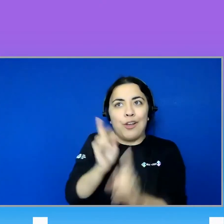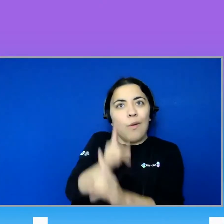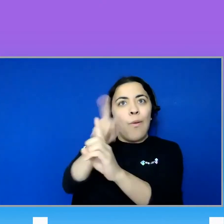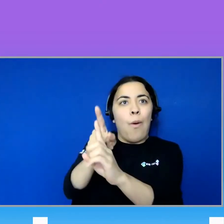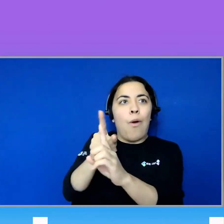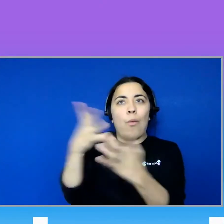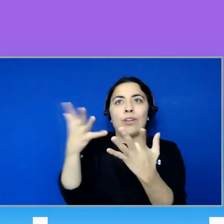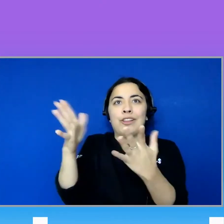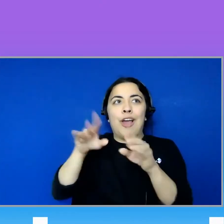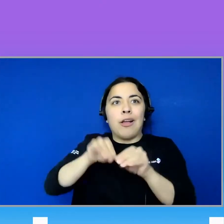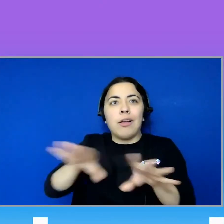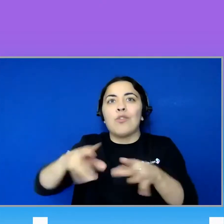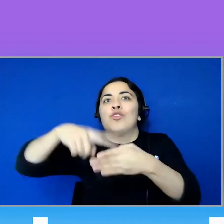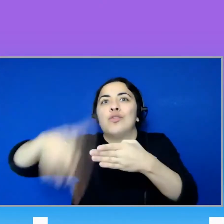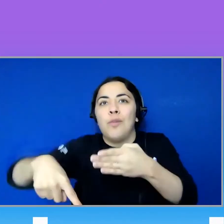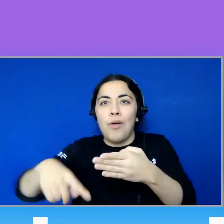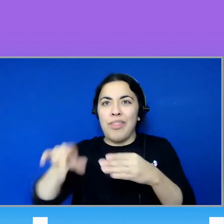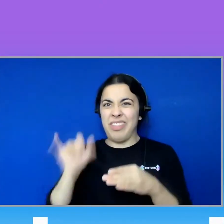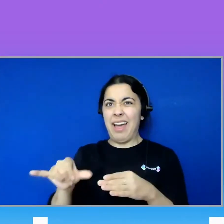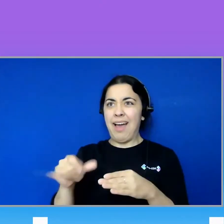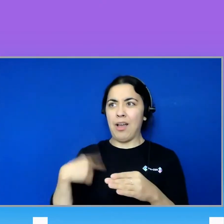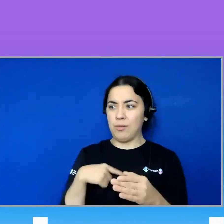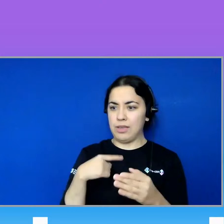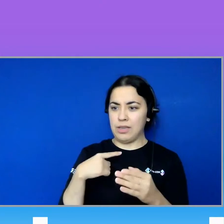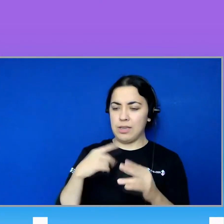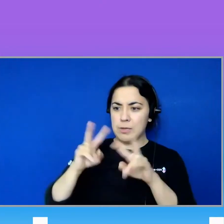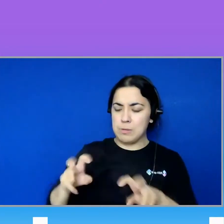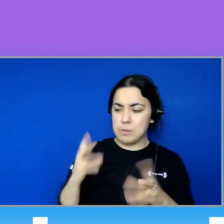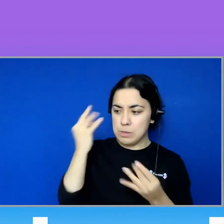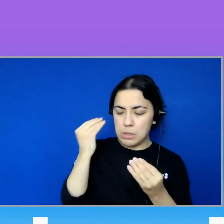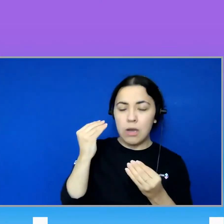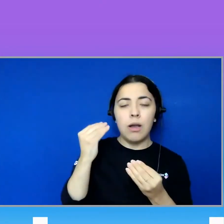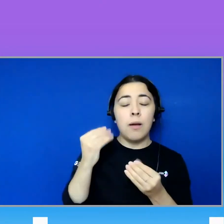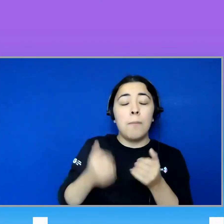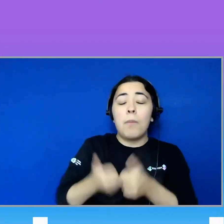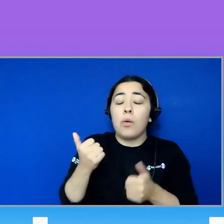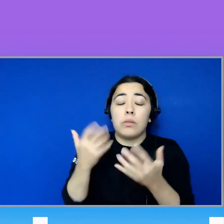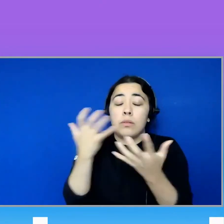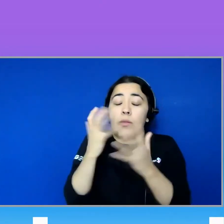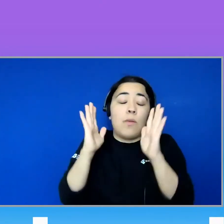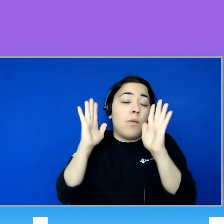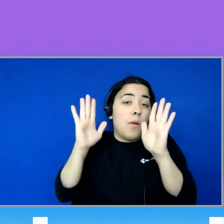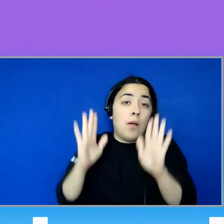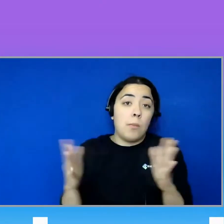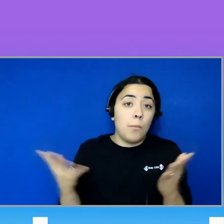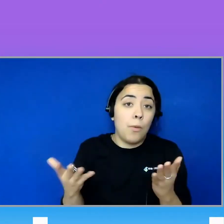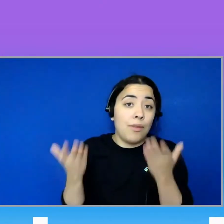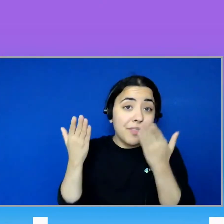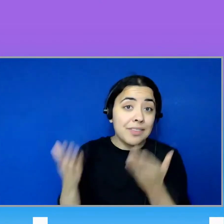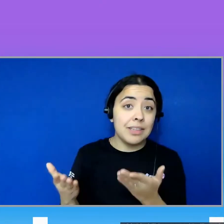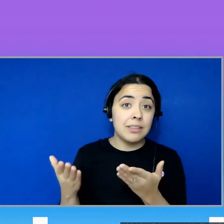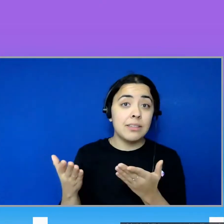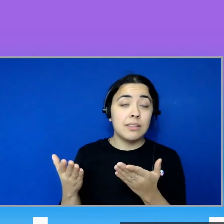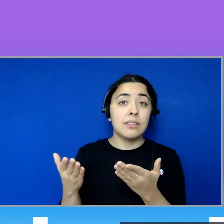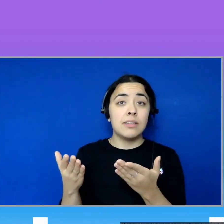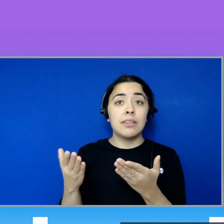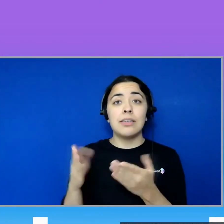And I will say that what is most